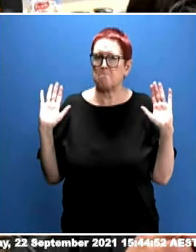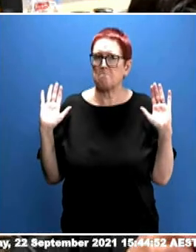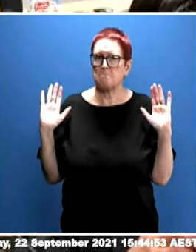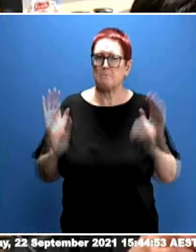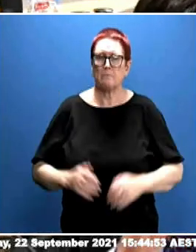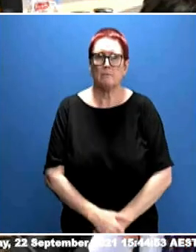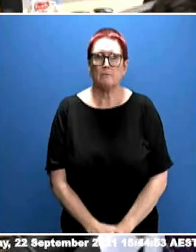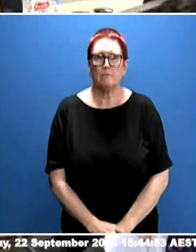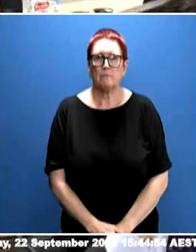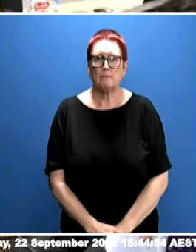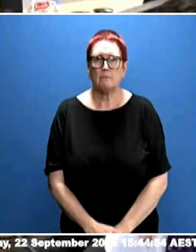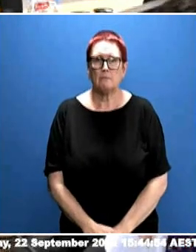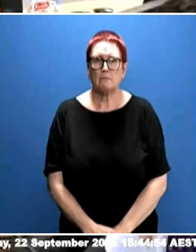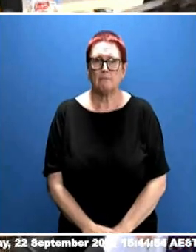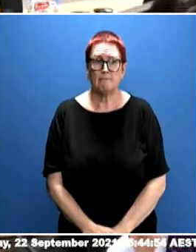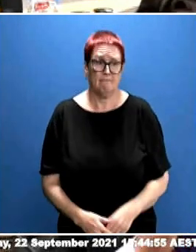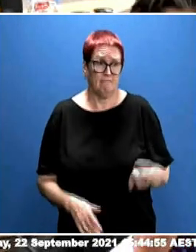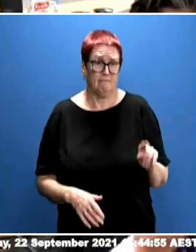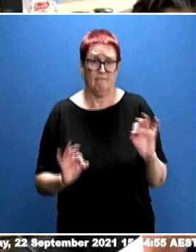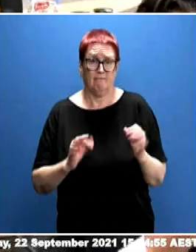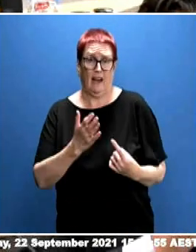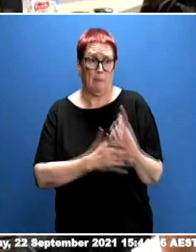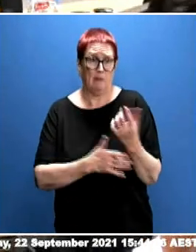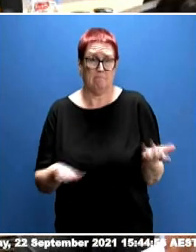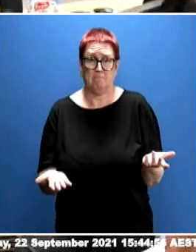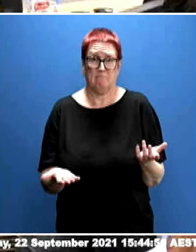We haven't had that situation arise, Mr Power. Right.